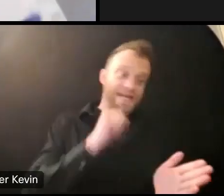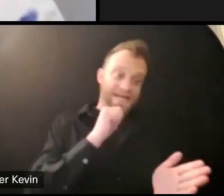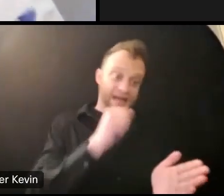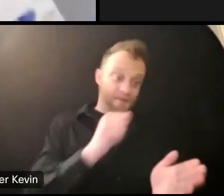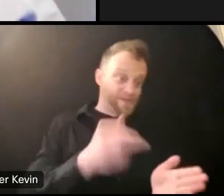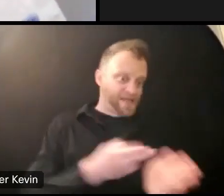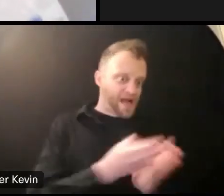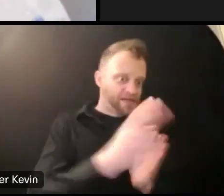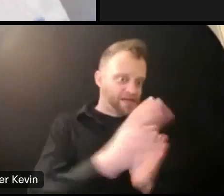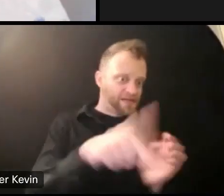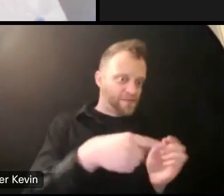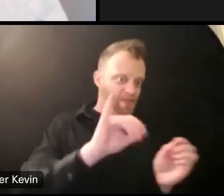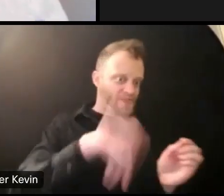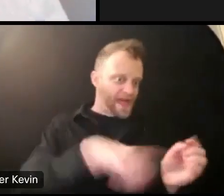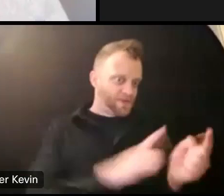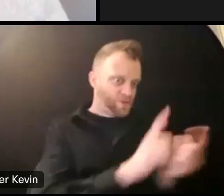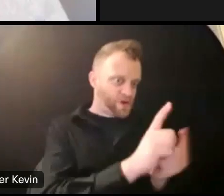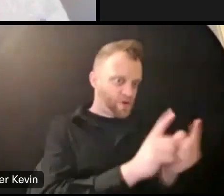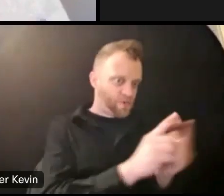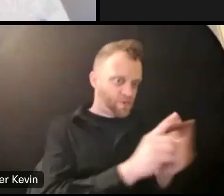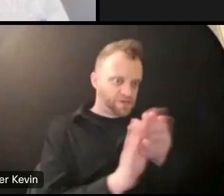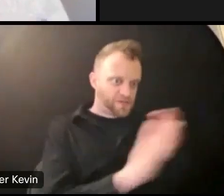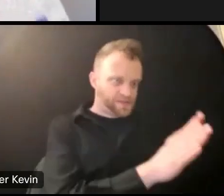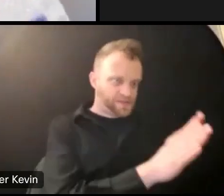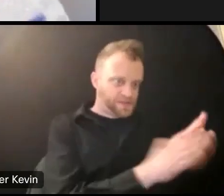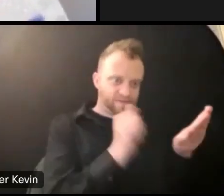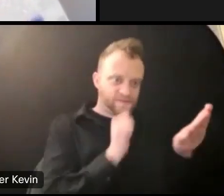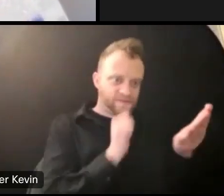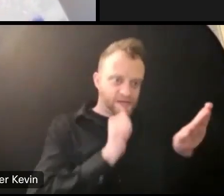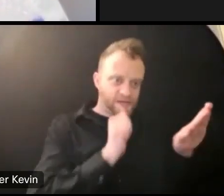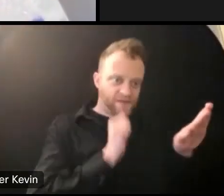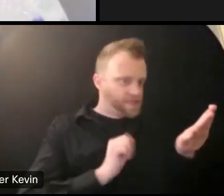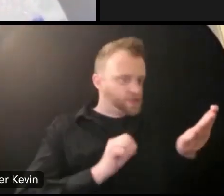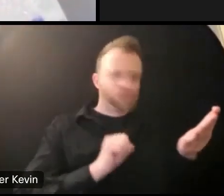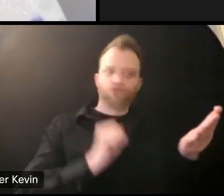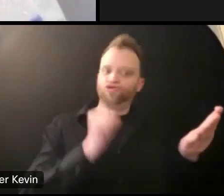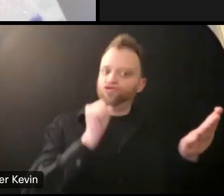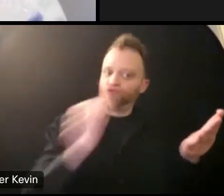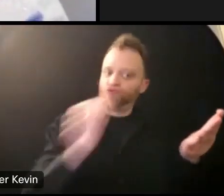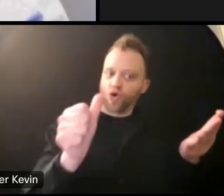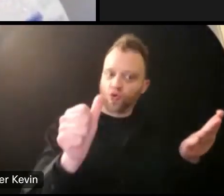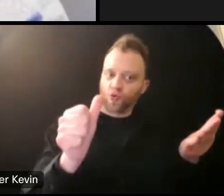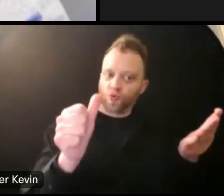So please be very, very, much aware of that. Lots of times, and we ask that you mention this to your